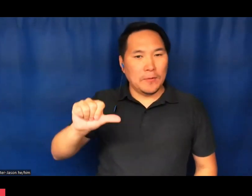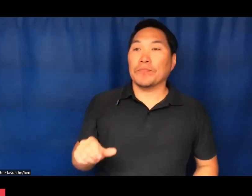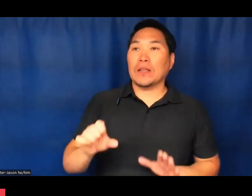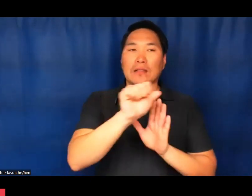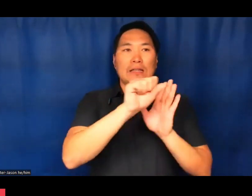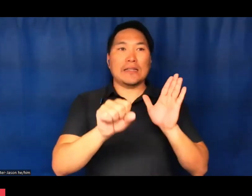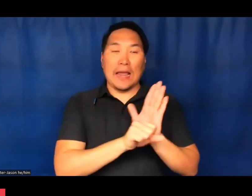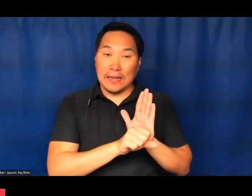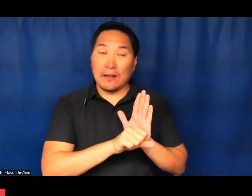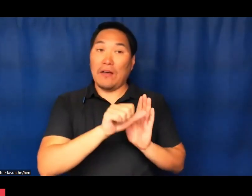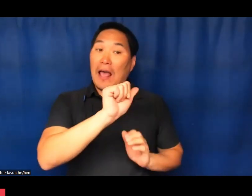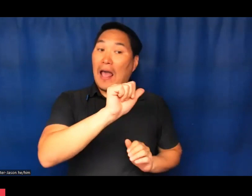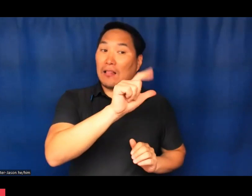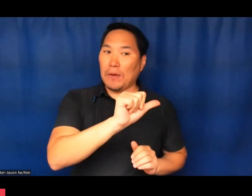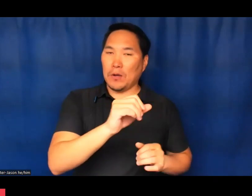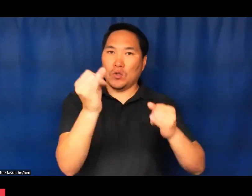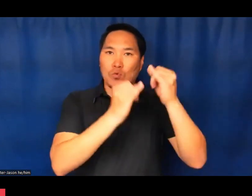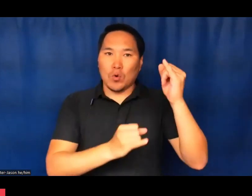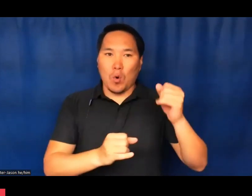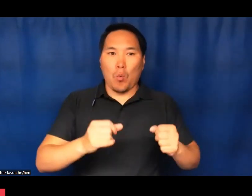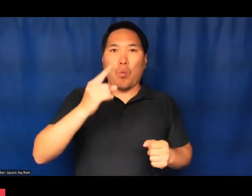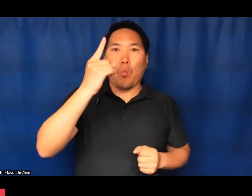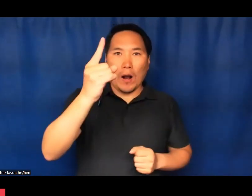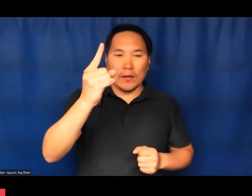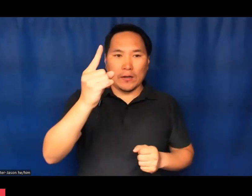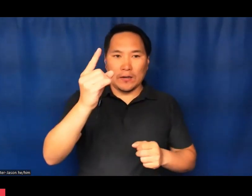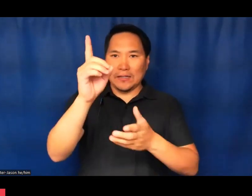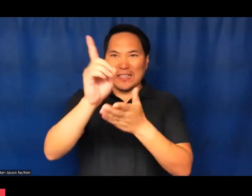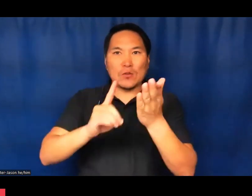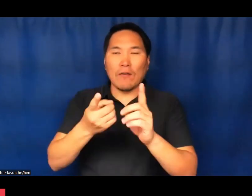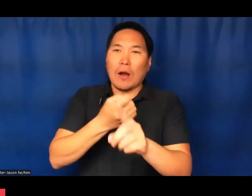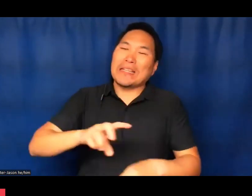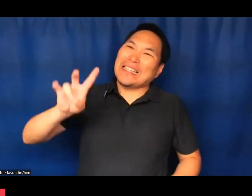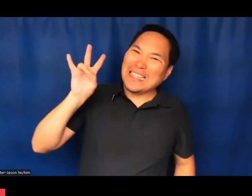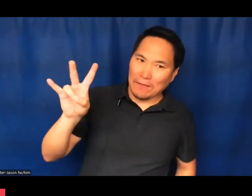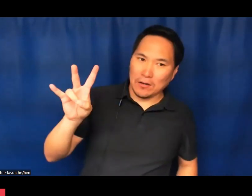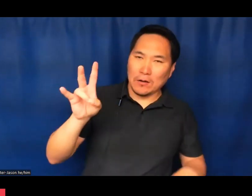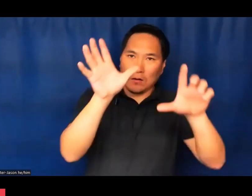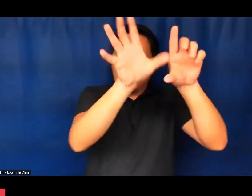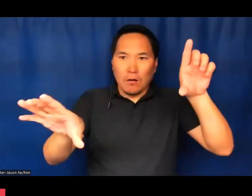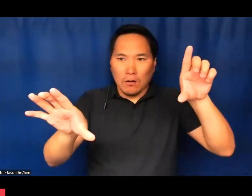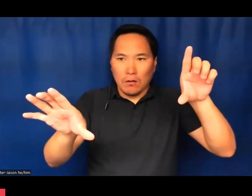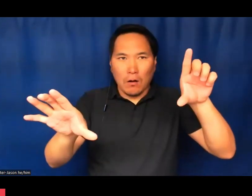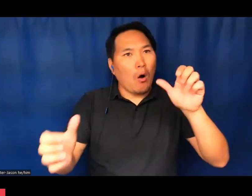The State of Alabama drew one Congressional district out of seven that was majority Black.